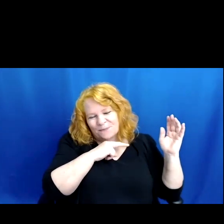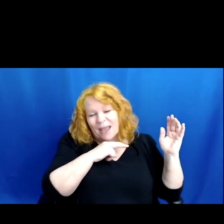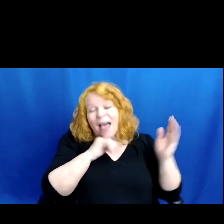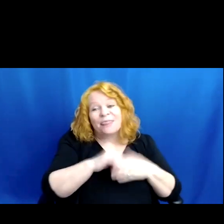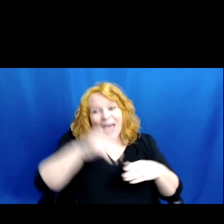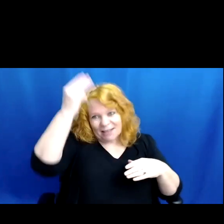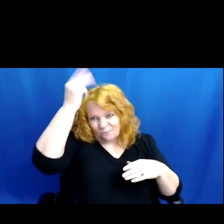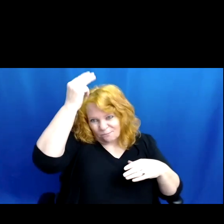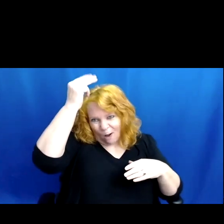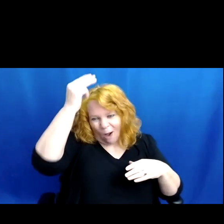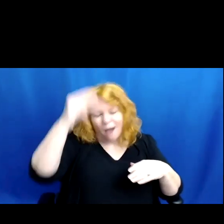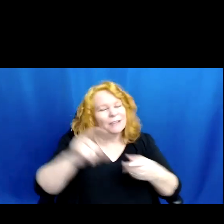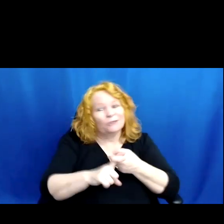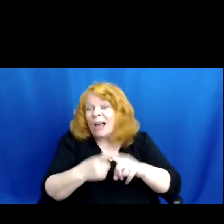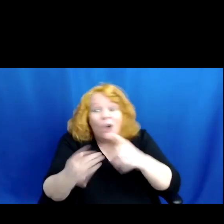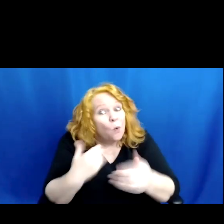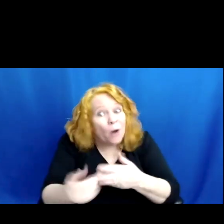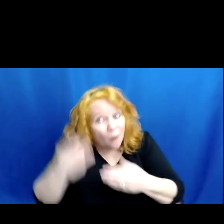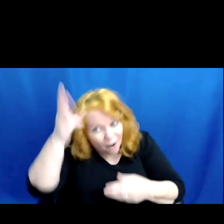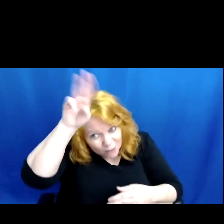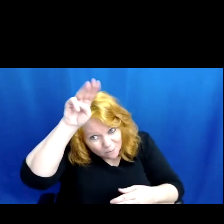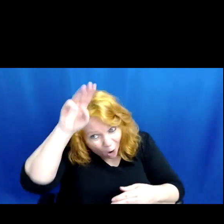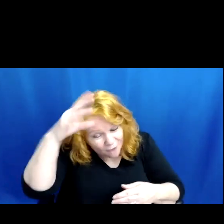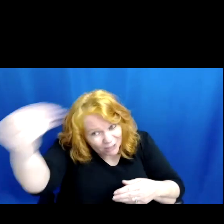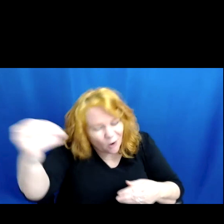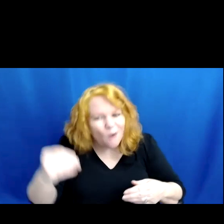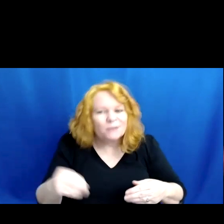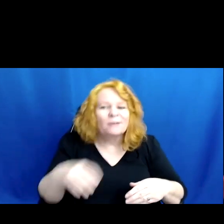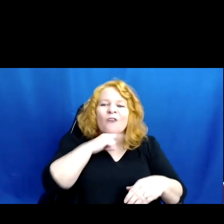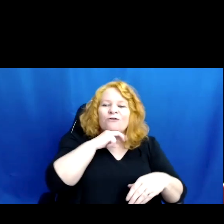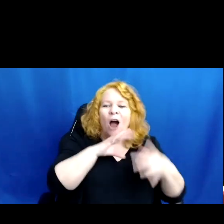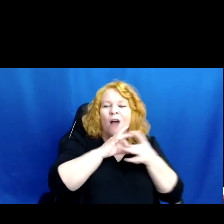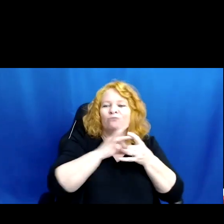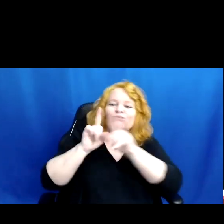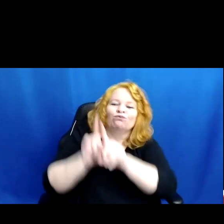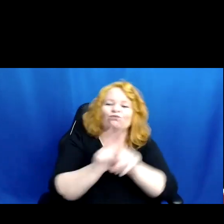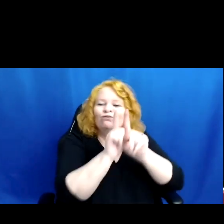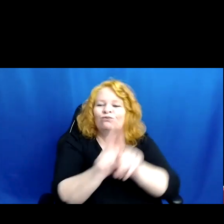Wherever Marvin goes, the frog goes with him. He is really just there to teach people to ribbit.